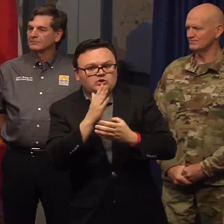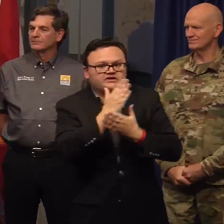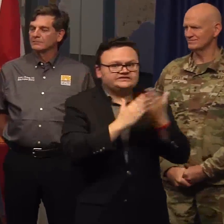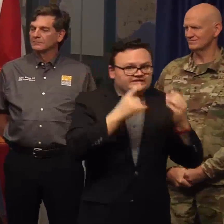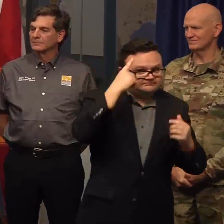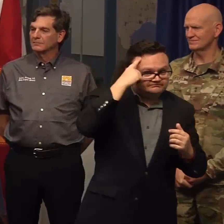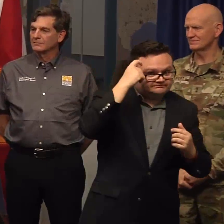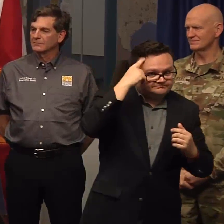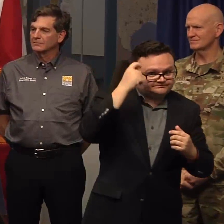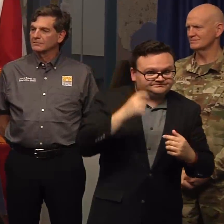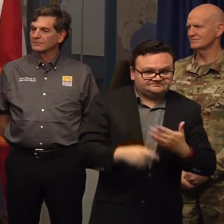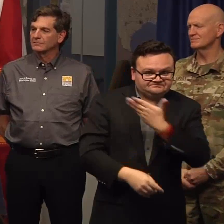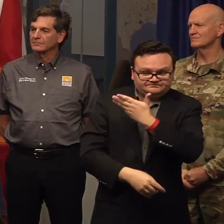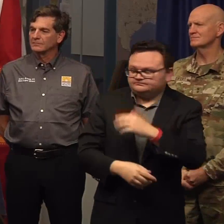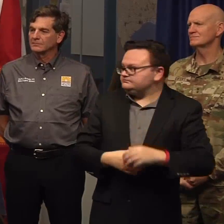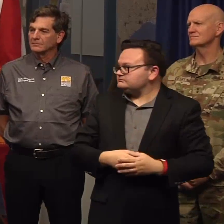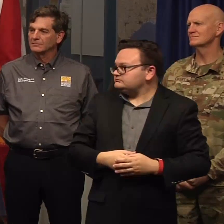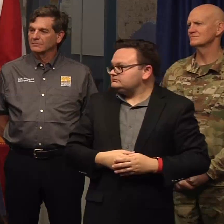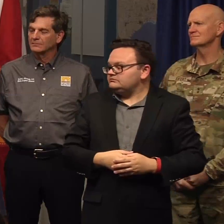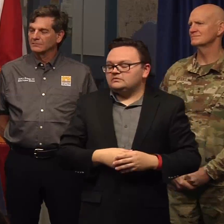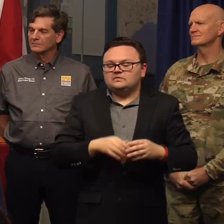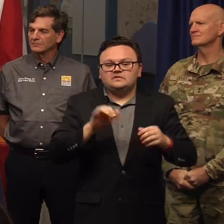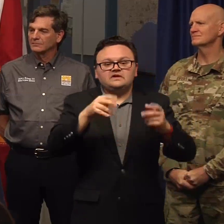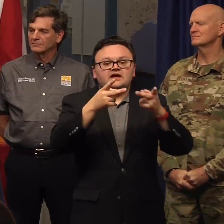THAT. THIS WOULD BE THE 19 THAT ARE